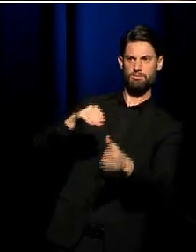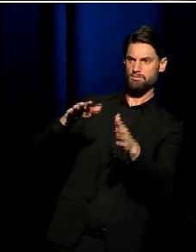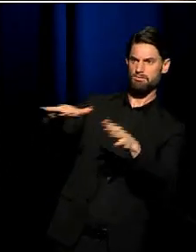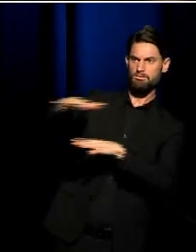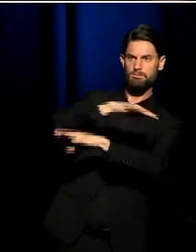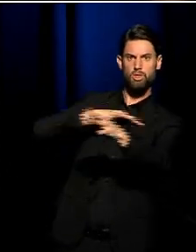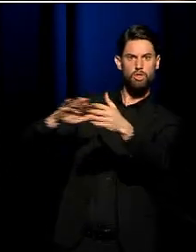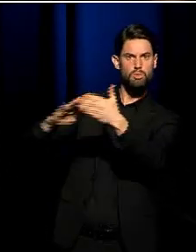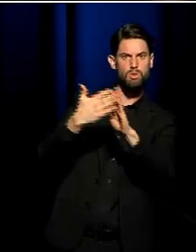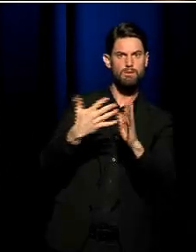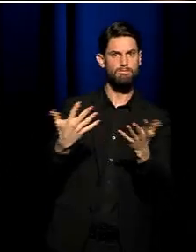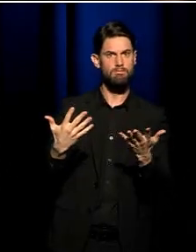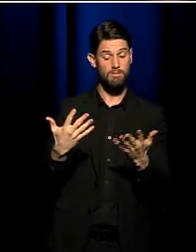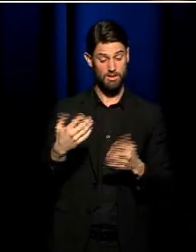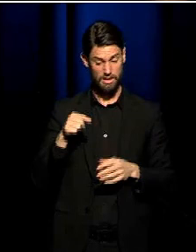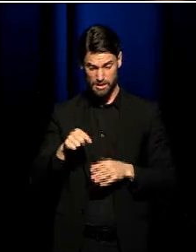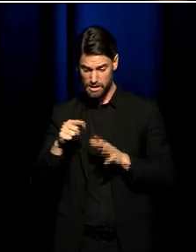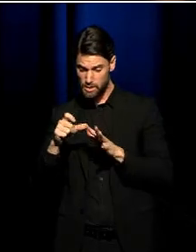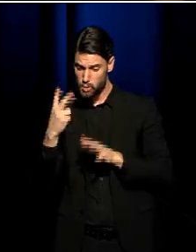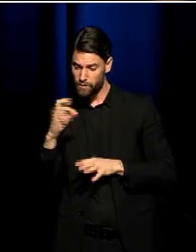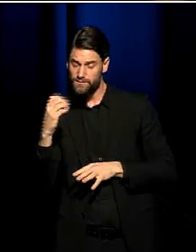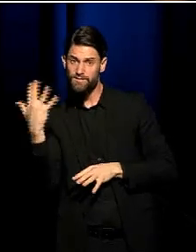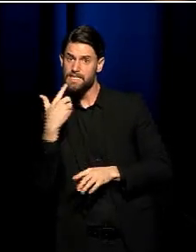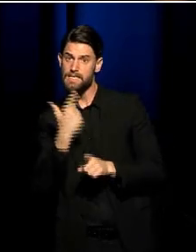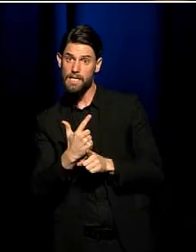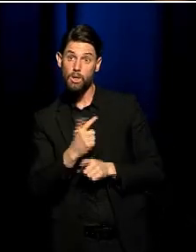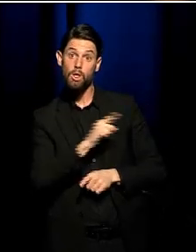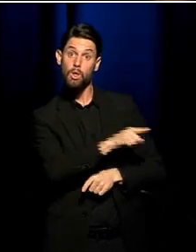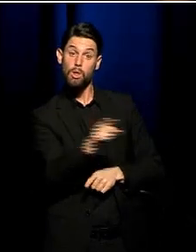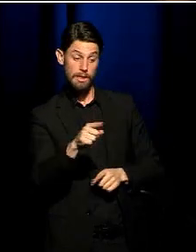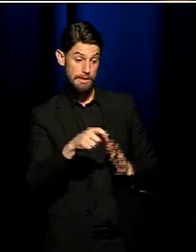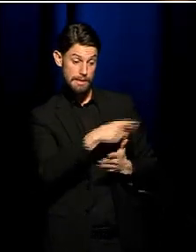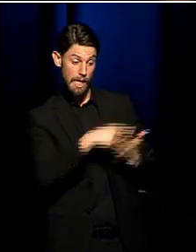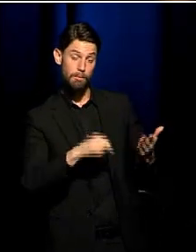to the 2015 data, the median weekly income of people with disability was